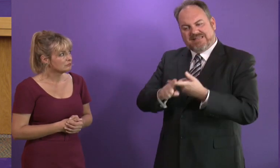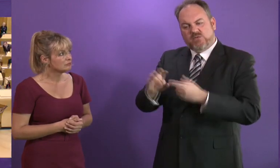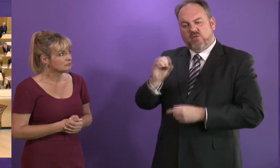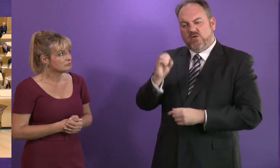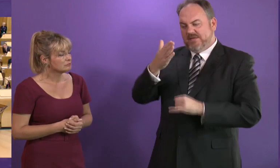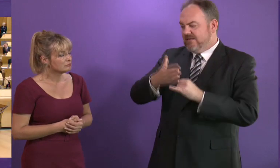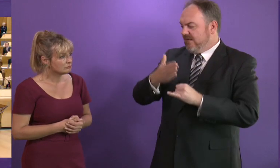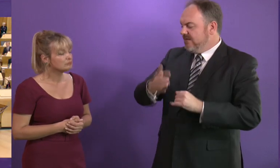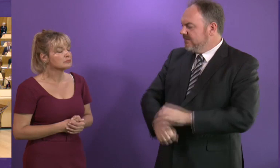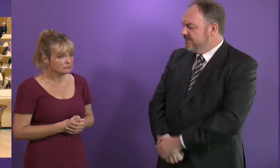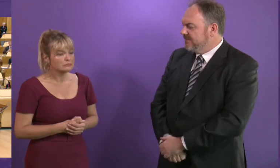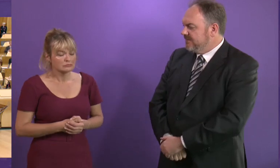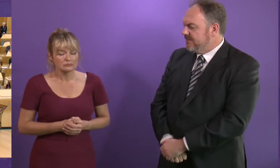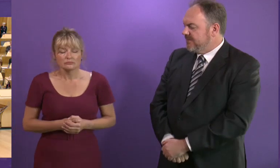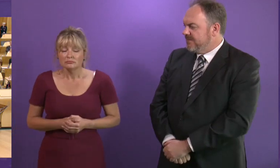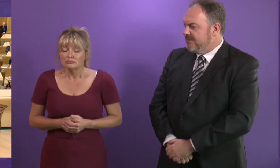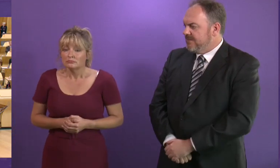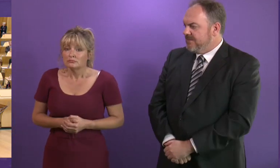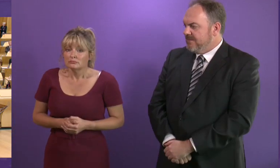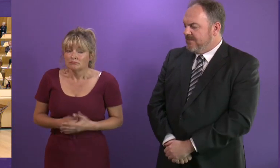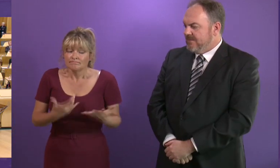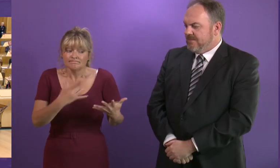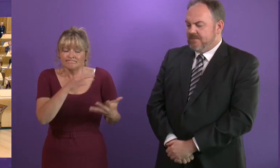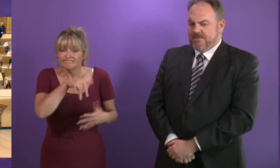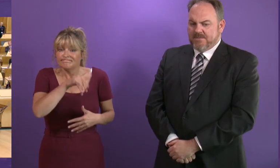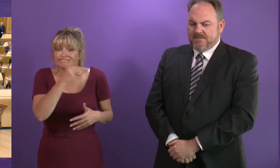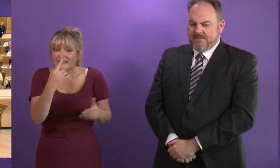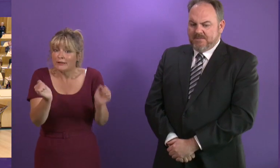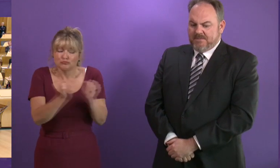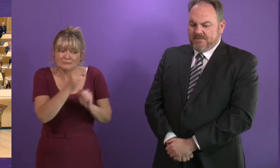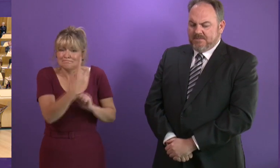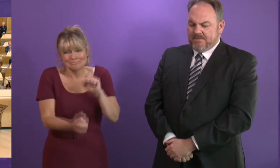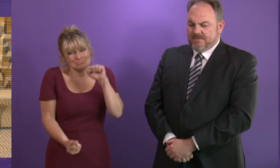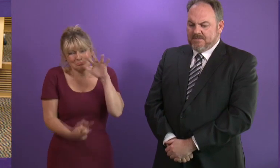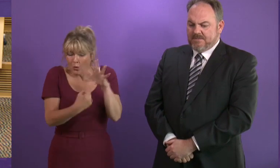I absolutely agree that it is very important to communities in Orkney and Shetland that